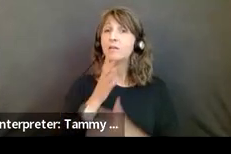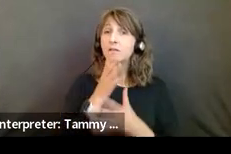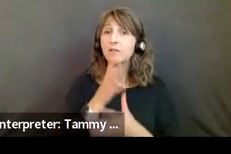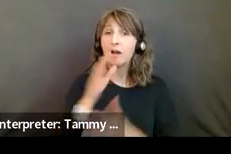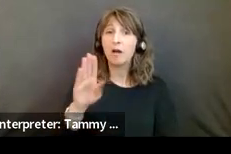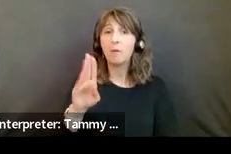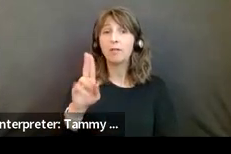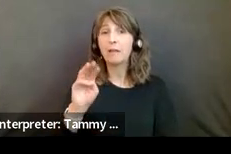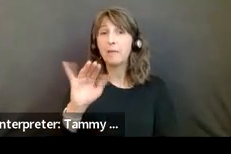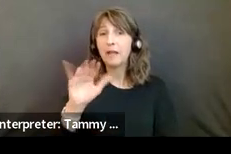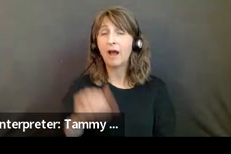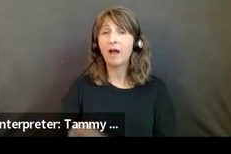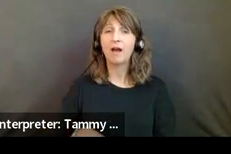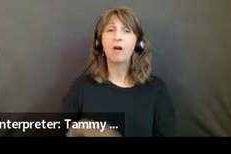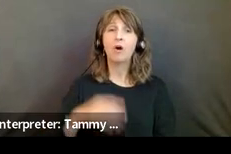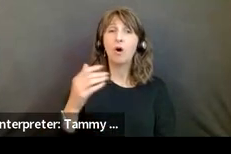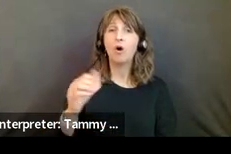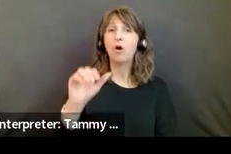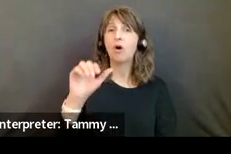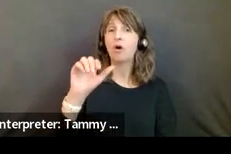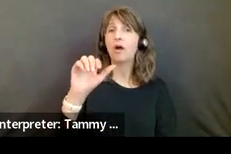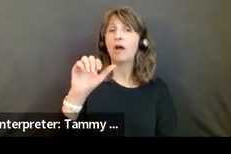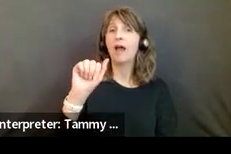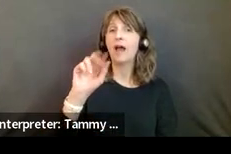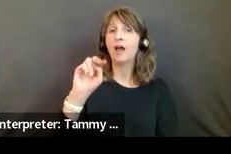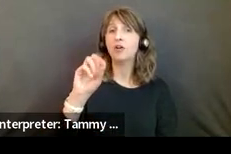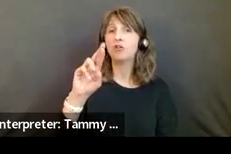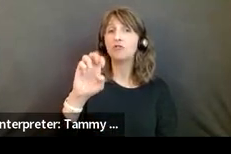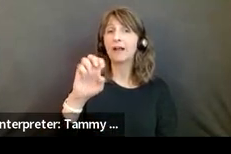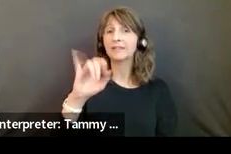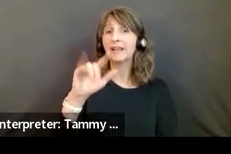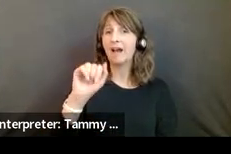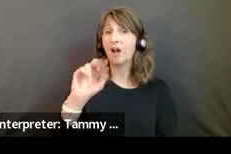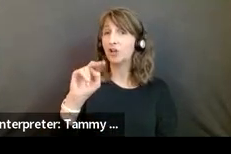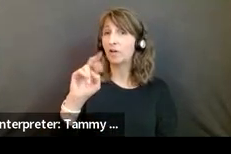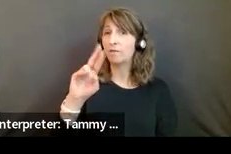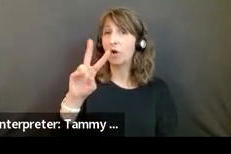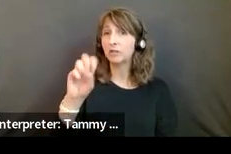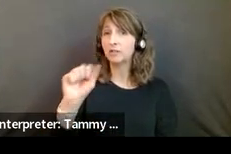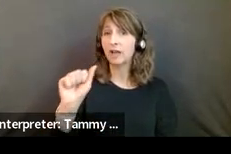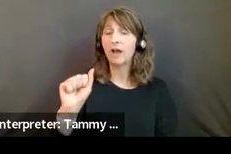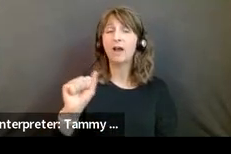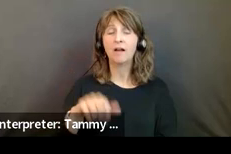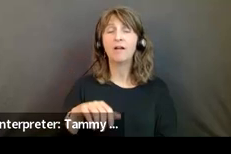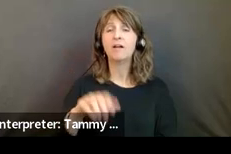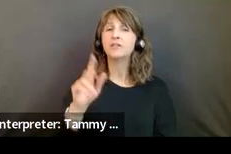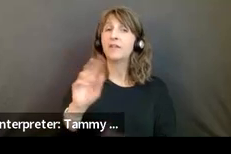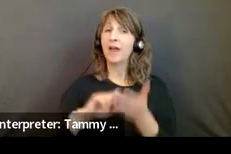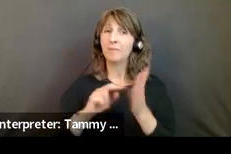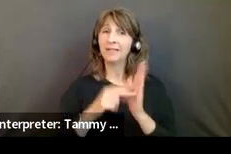In an individual, whether that be the eating behaviors, their look. I themselves in their body image or weight management.